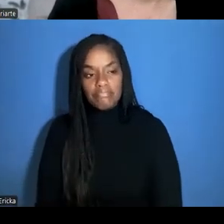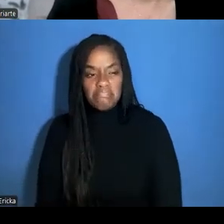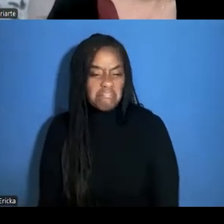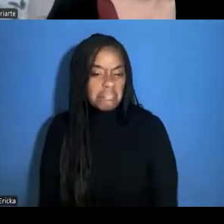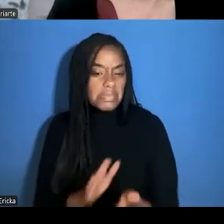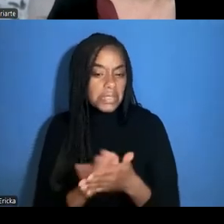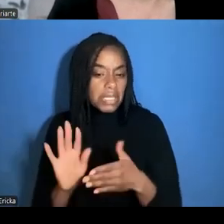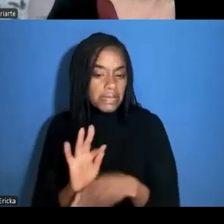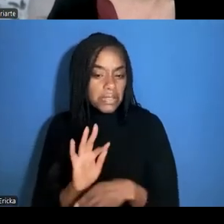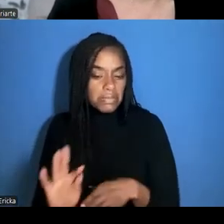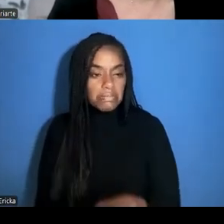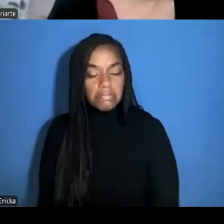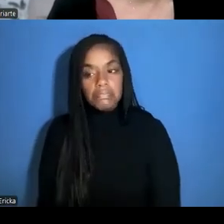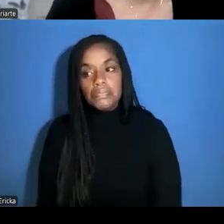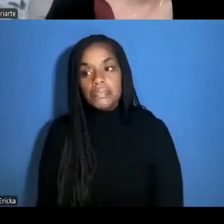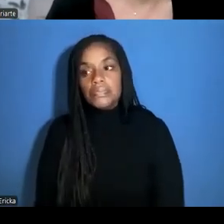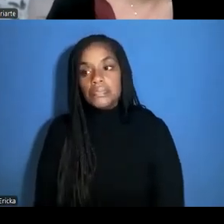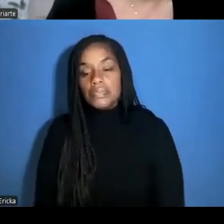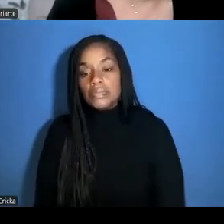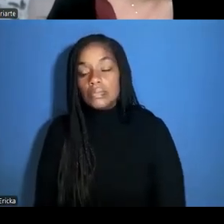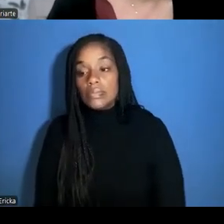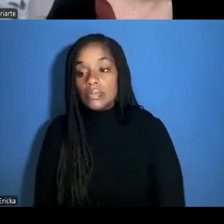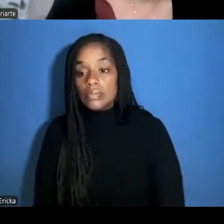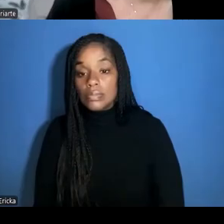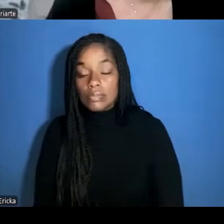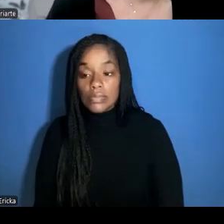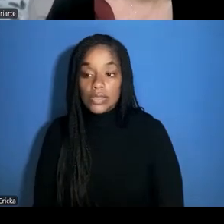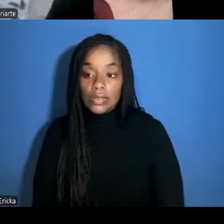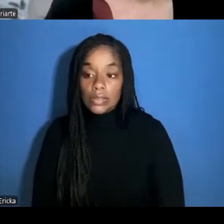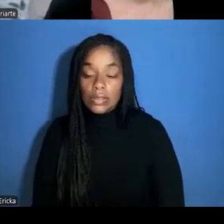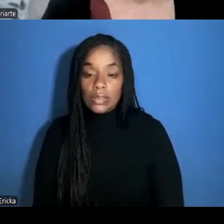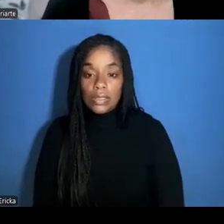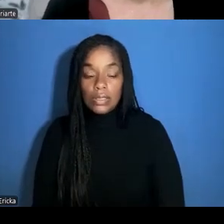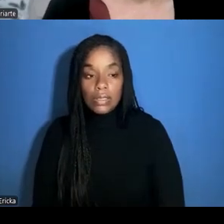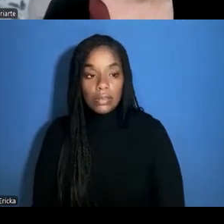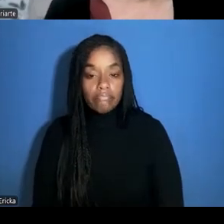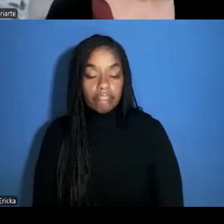So, for example, let's say that I'm saving to buy a a computer.